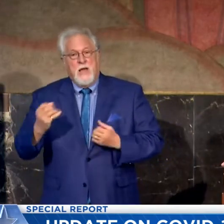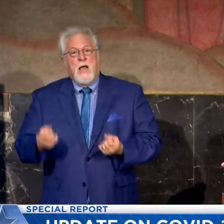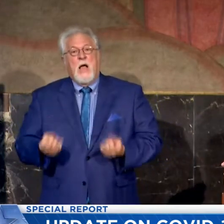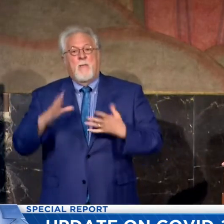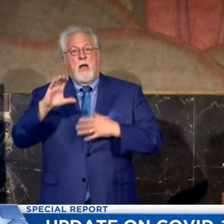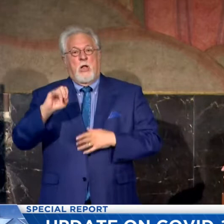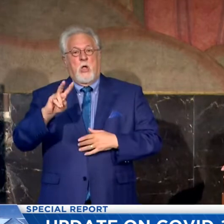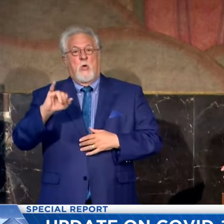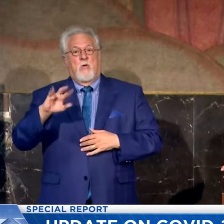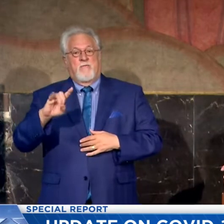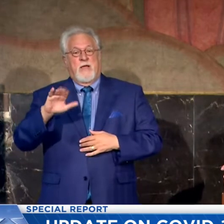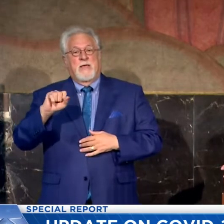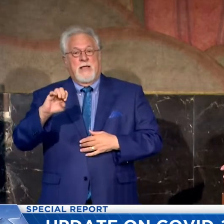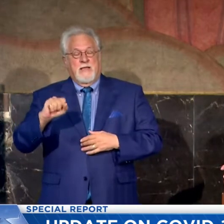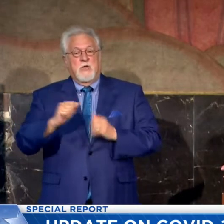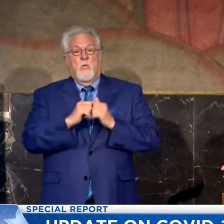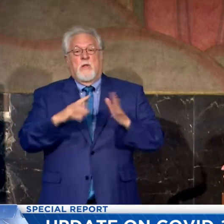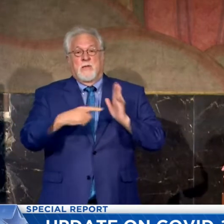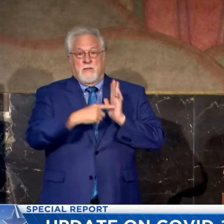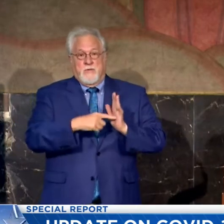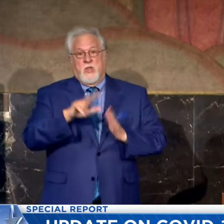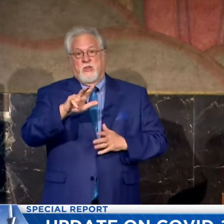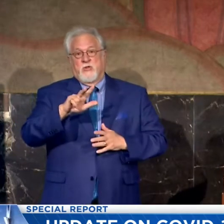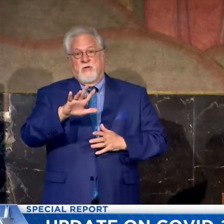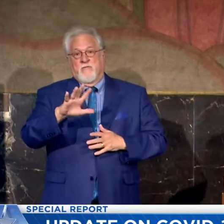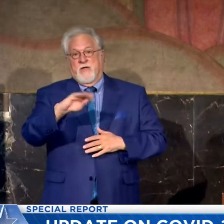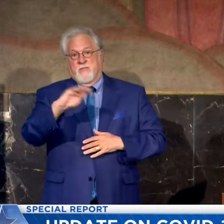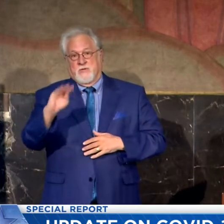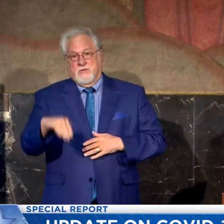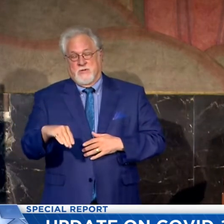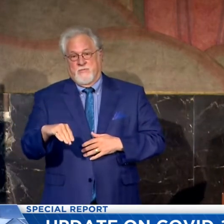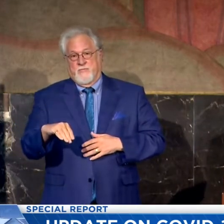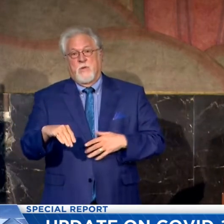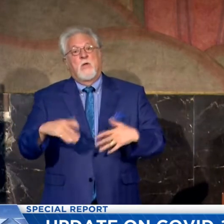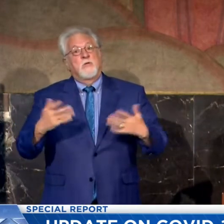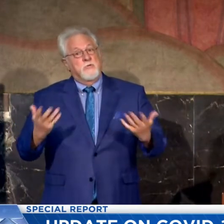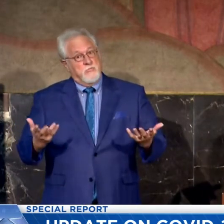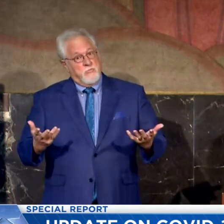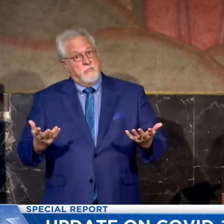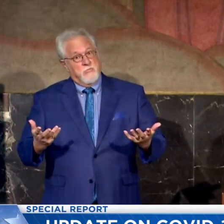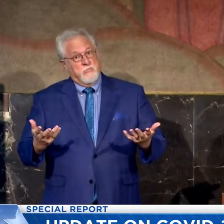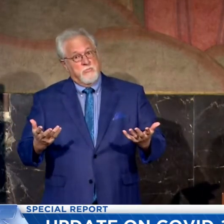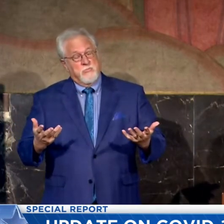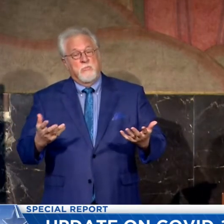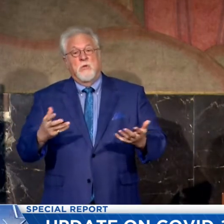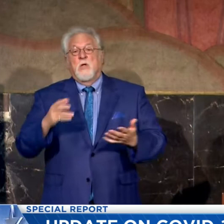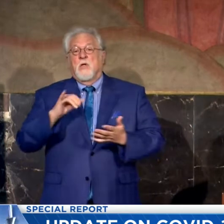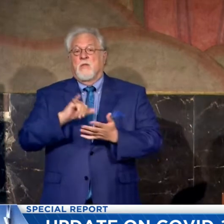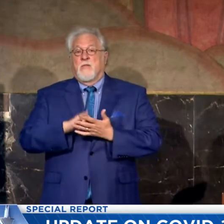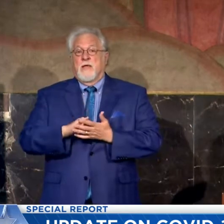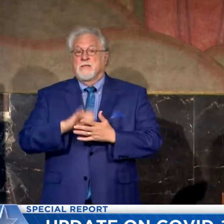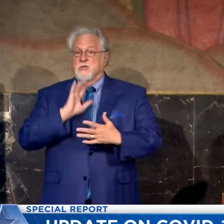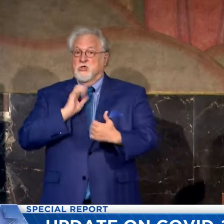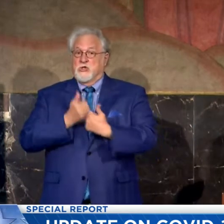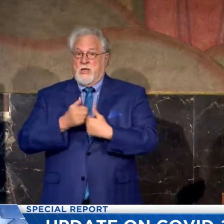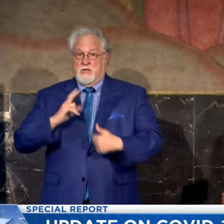THE CDC REPORTED, I THINK YESTERDAY, THE CURRENT ESTIMATE OF THE NUMBER OR THE PERCENTAGE OF ALL COVID CASES THAT ARE A SEMATIC A SYSTEMATIC IS 35